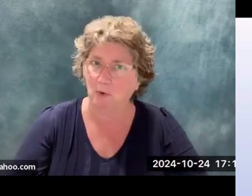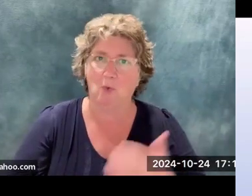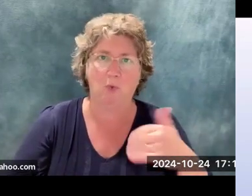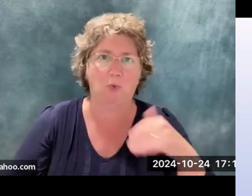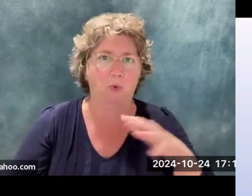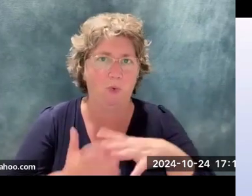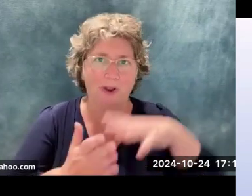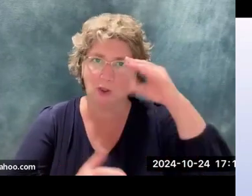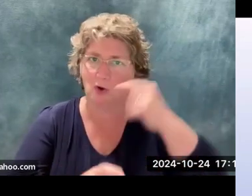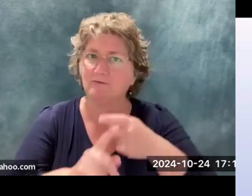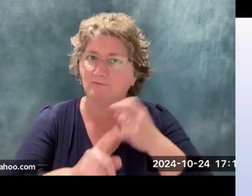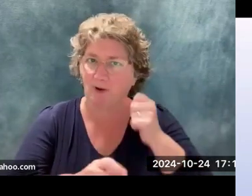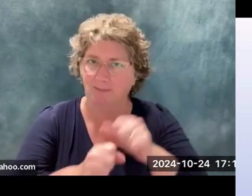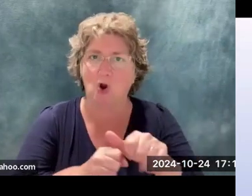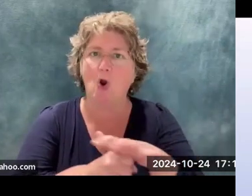hurt vulnerable students the most.